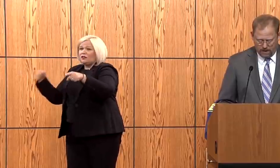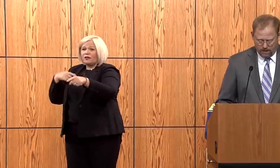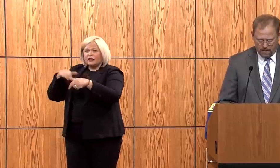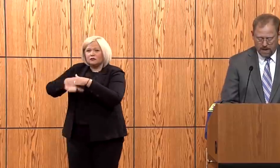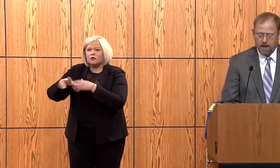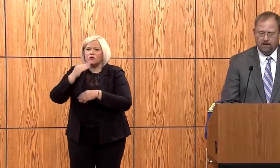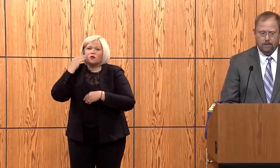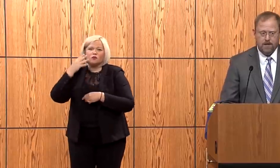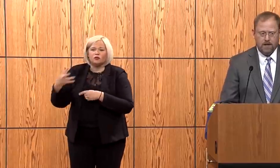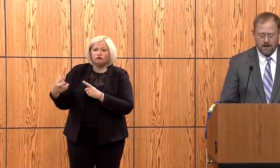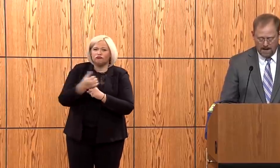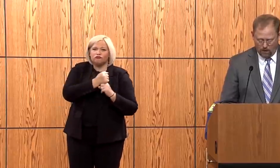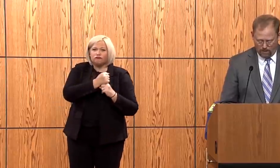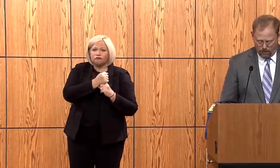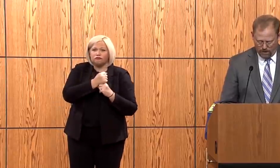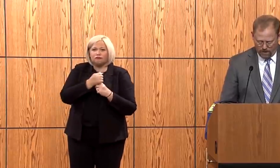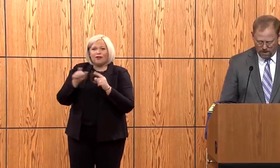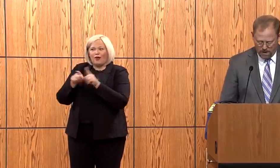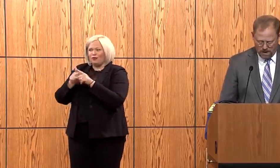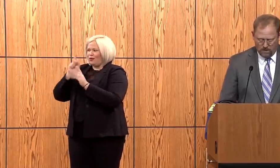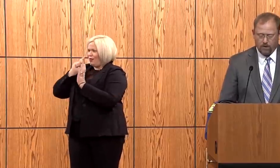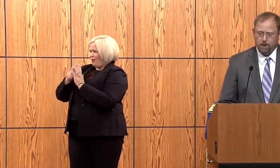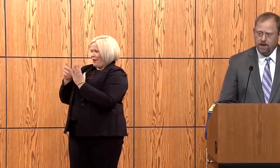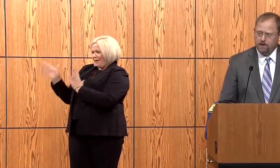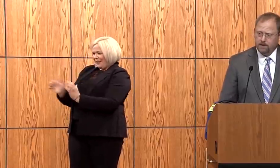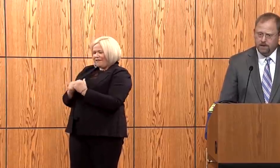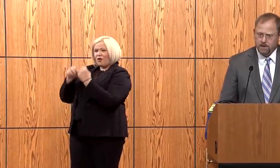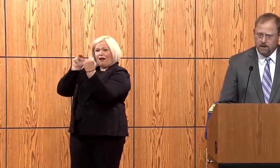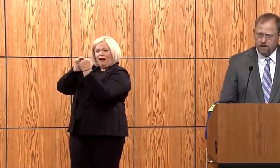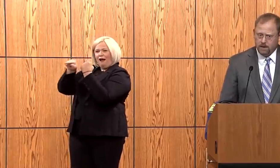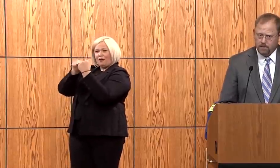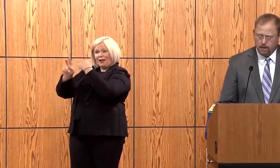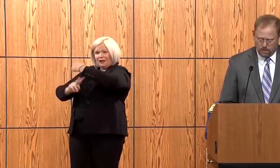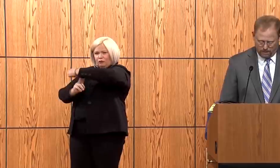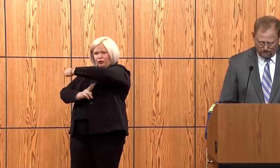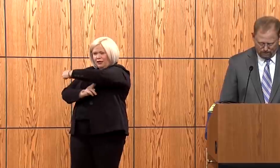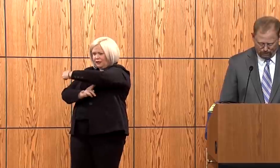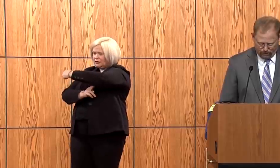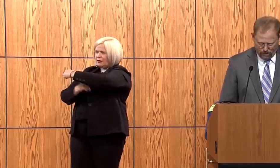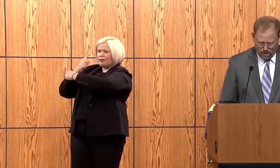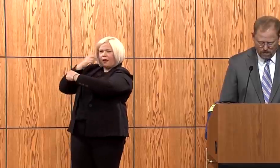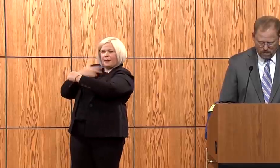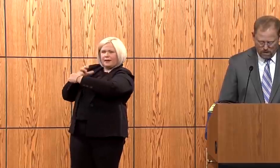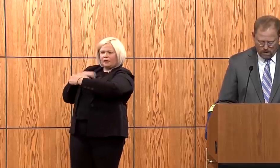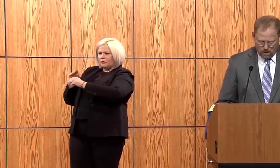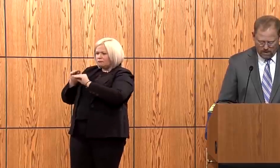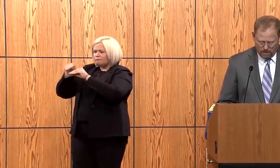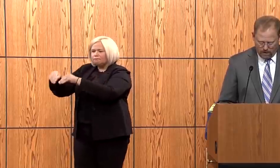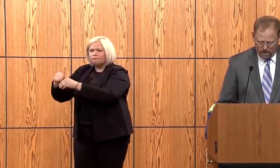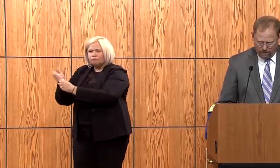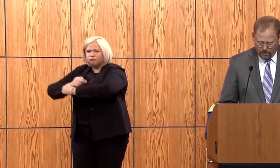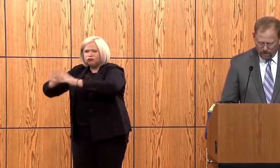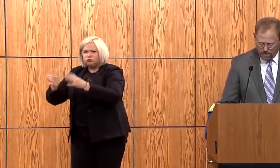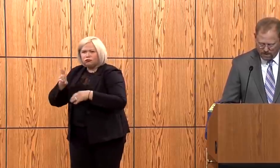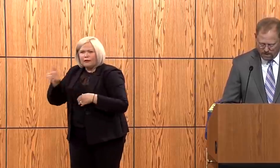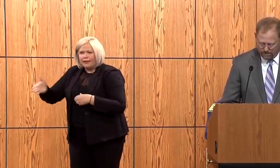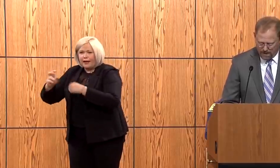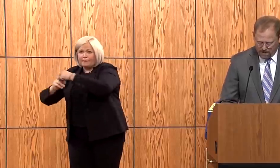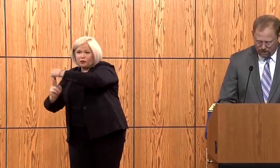DEVICE TOSS DIVERT POLICE FROM THE AREA OF THE HOME, AND FOX THE AREA OF THE HOME, AND FOX EVEN INSPECTED THE UNDERSIDE OF EVEN INSPECTED THE UNDERSIDE OF A MICHIGAN HIGHWAY BRIDGE FOR